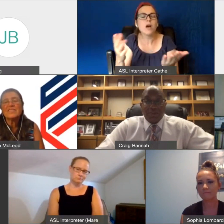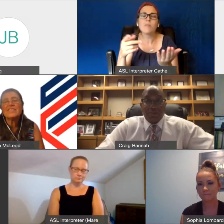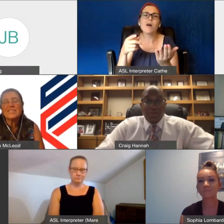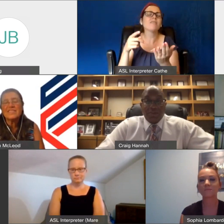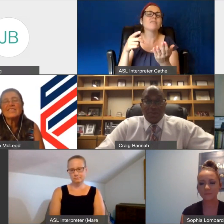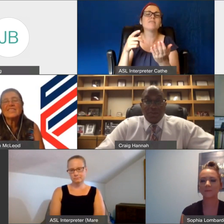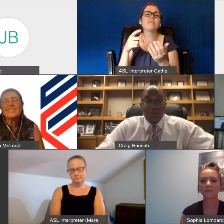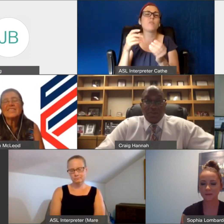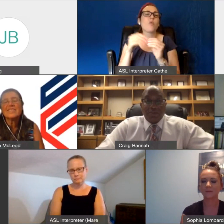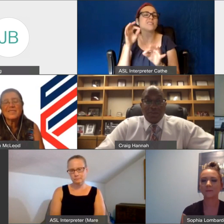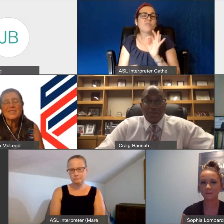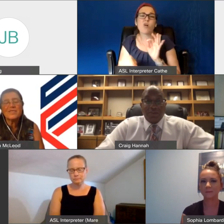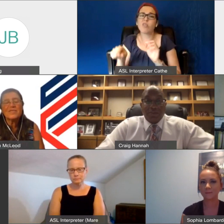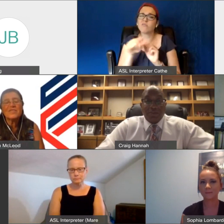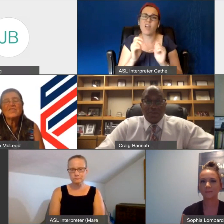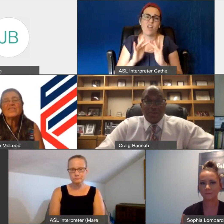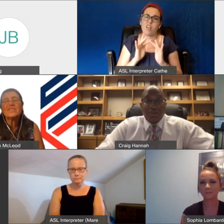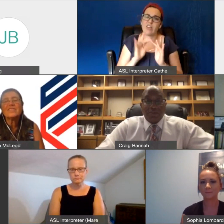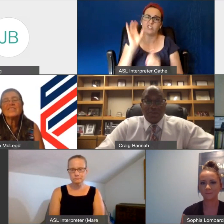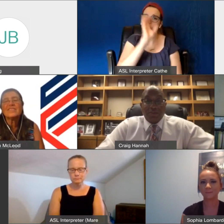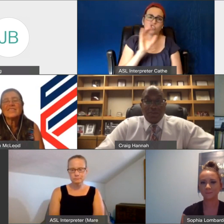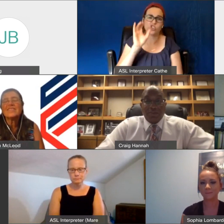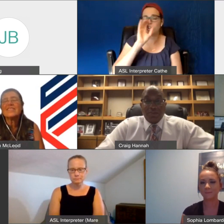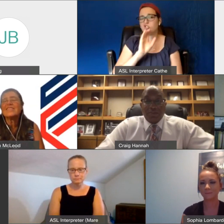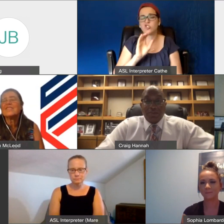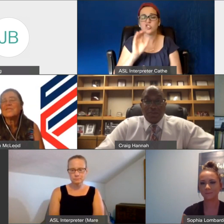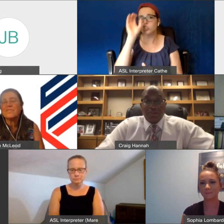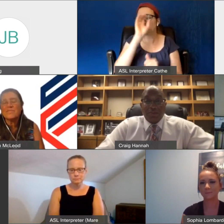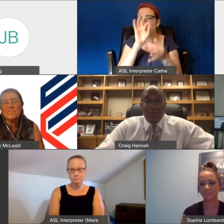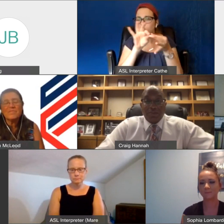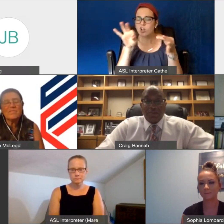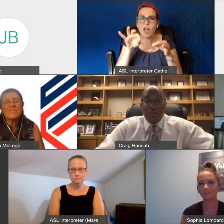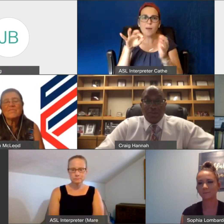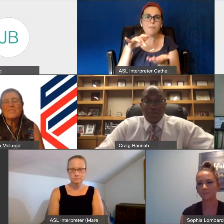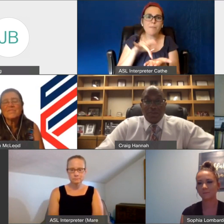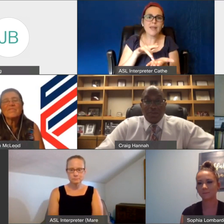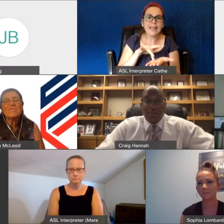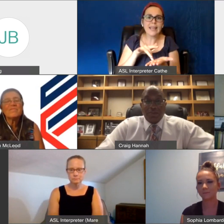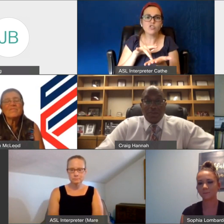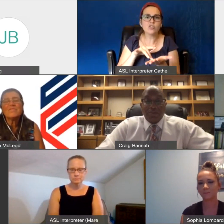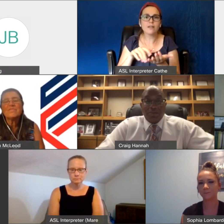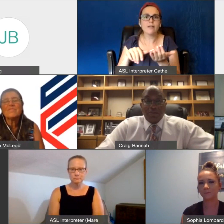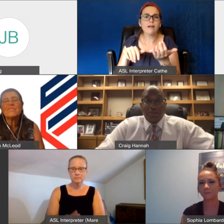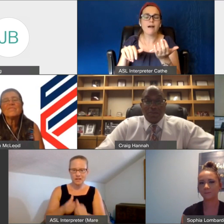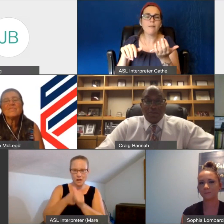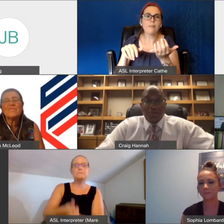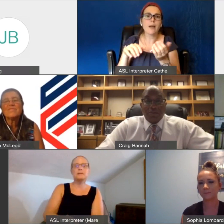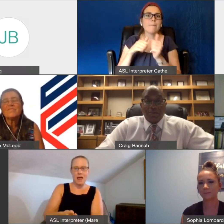to find medication compliance applications and, you know, but I really don't wanna mention